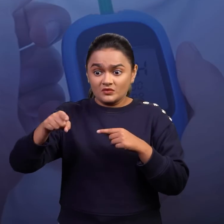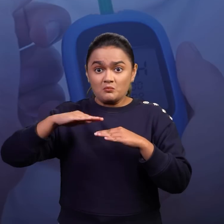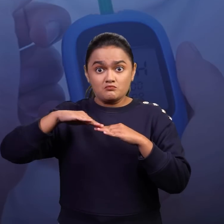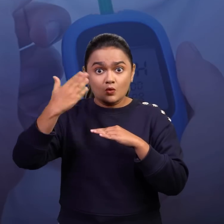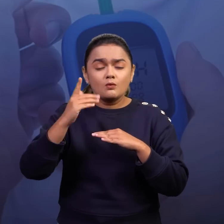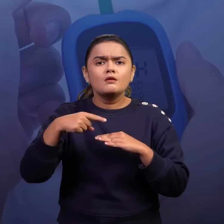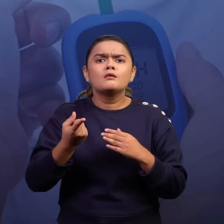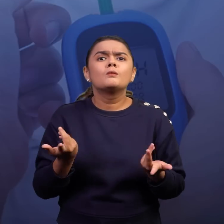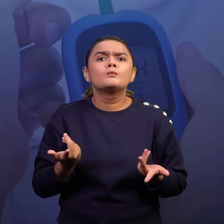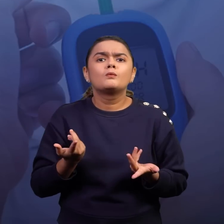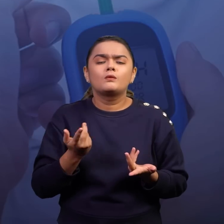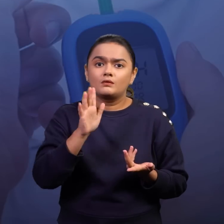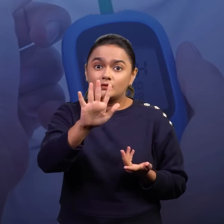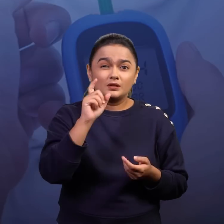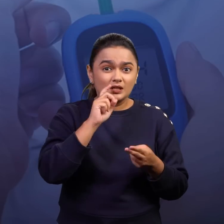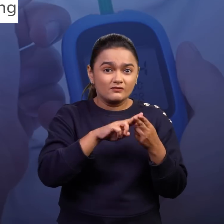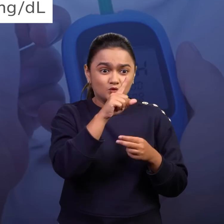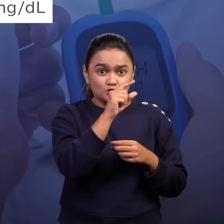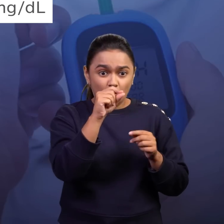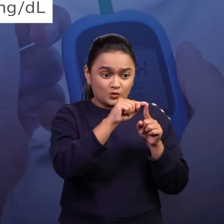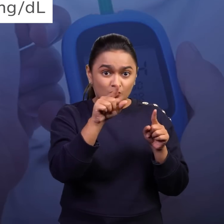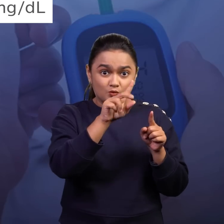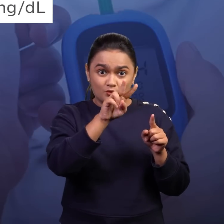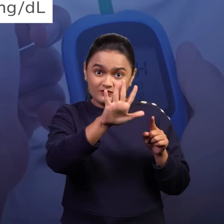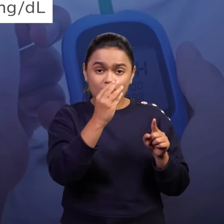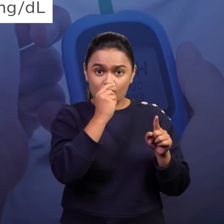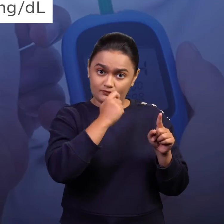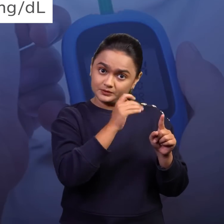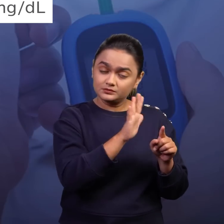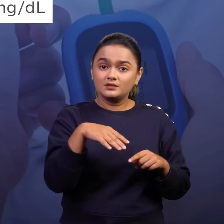What if it is more than that? If fasting blood sugar level is between 100-125 mg/dL,